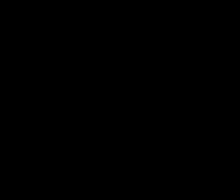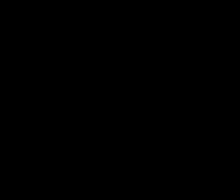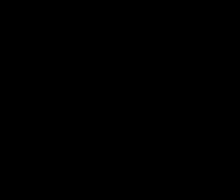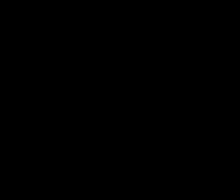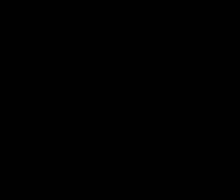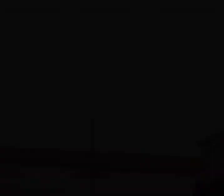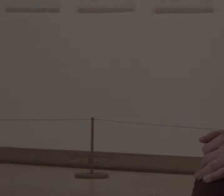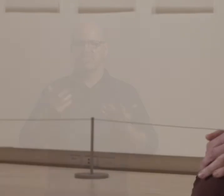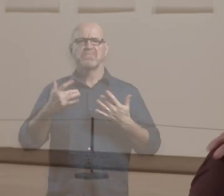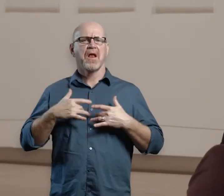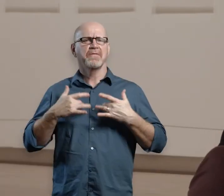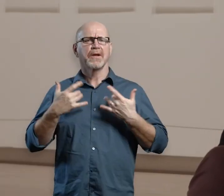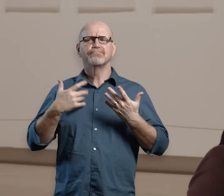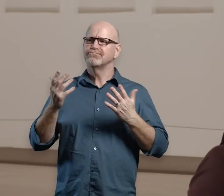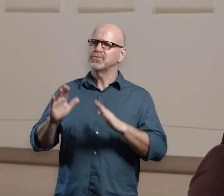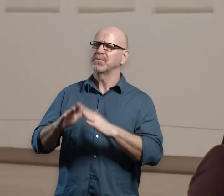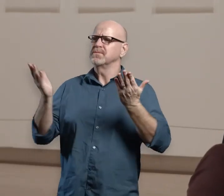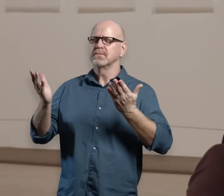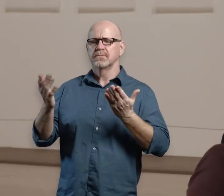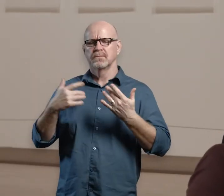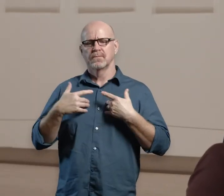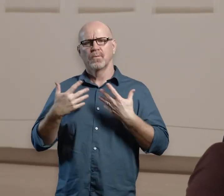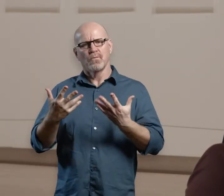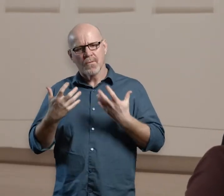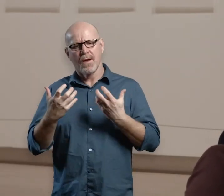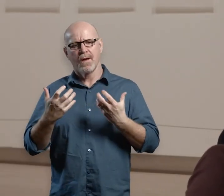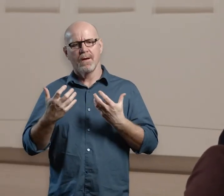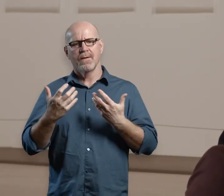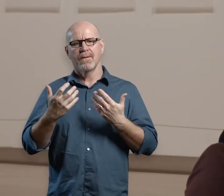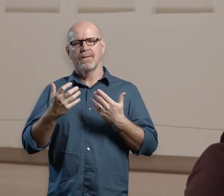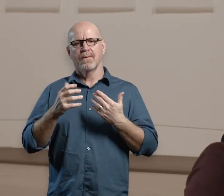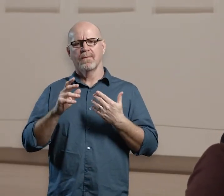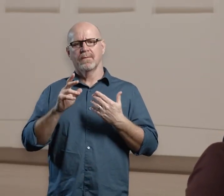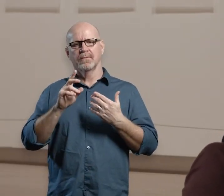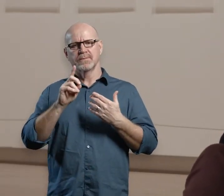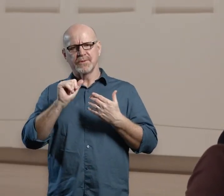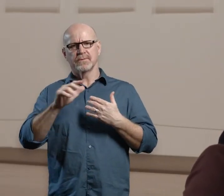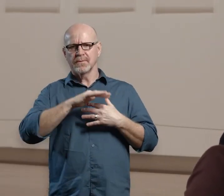You know, we’re imagining that disabled people will come to our events, we want them